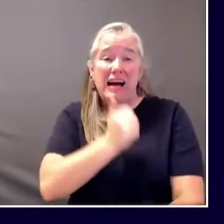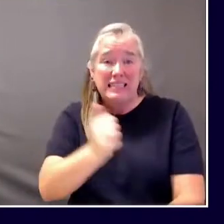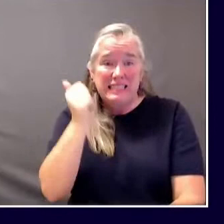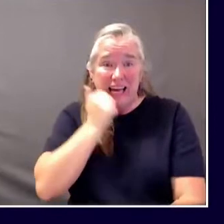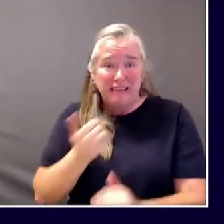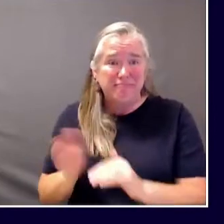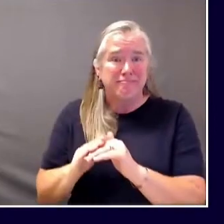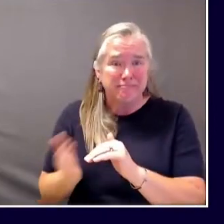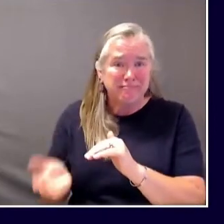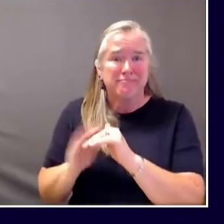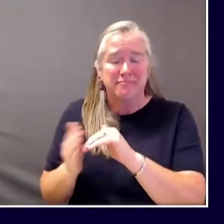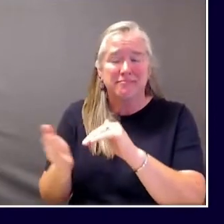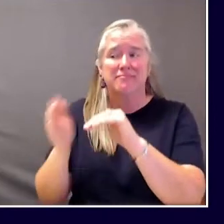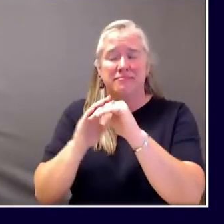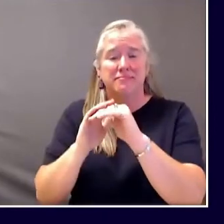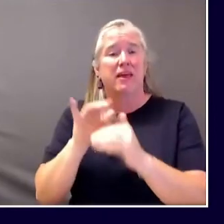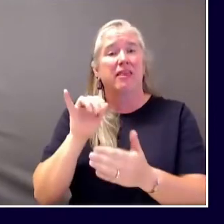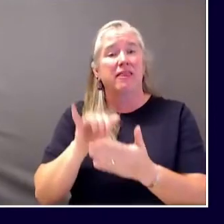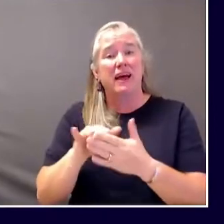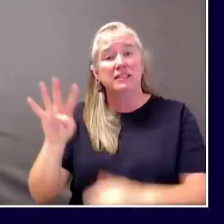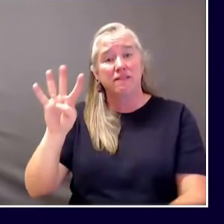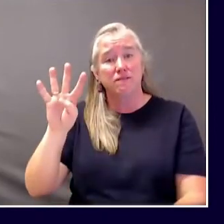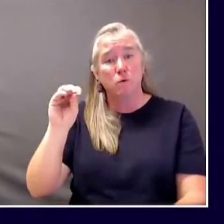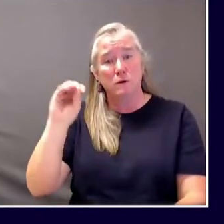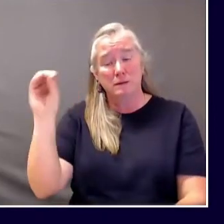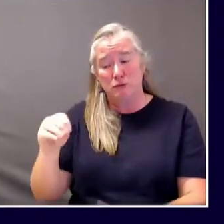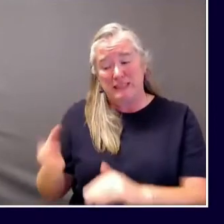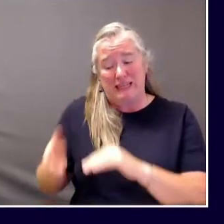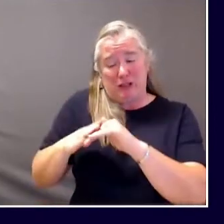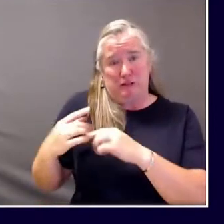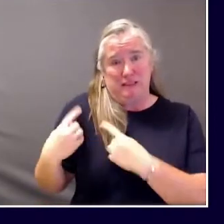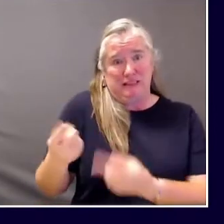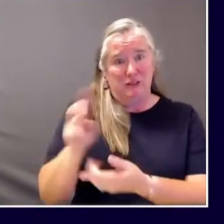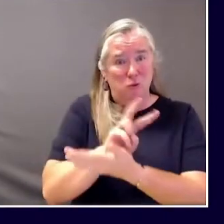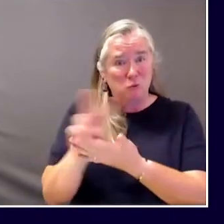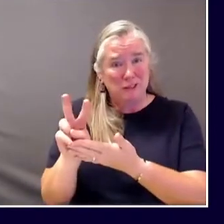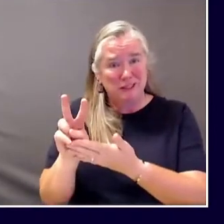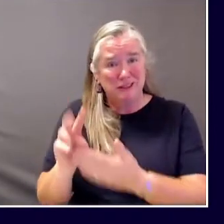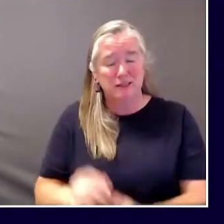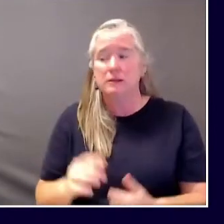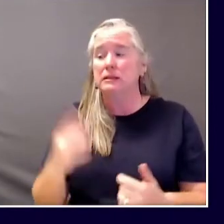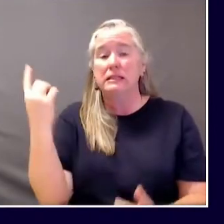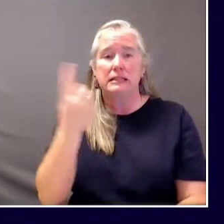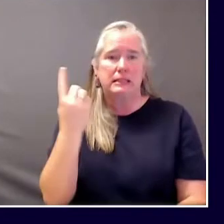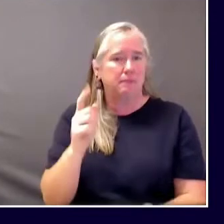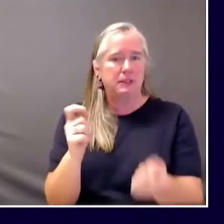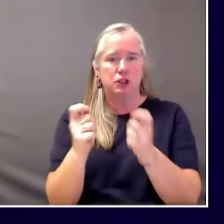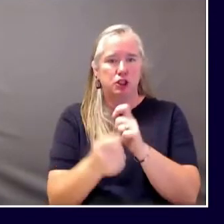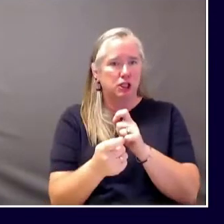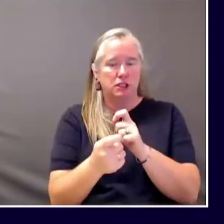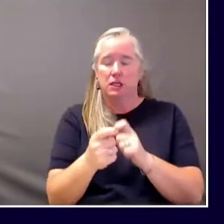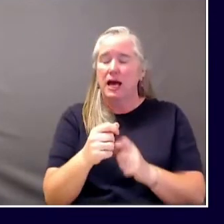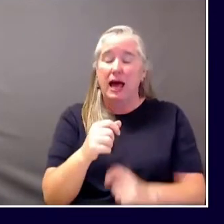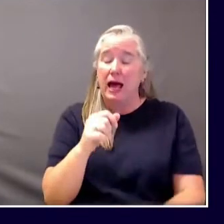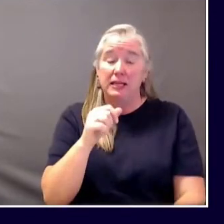an increase of nearly forty percent from two weeks ago